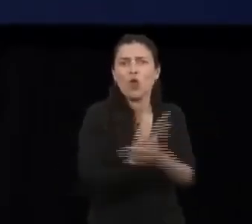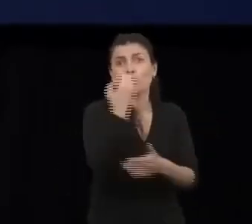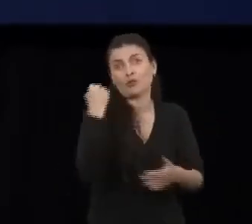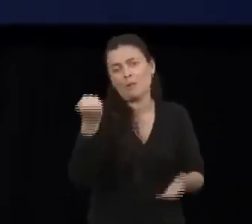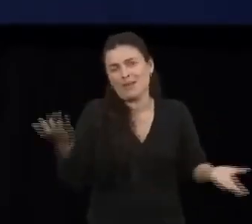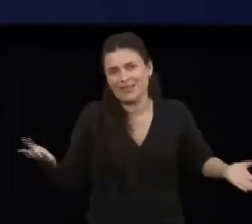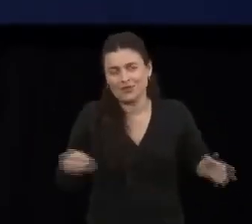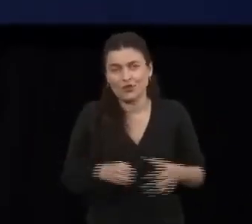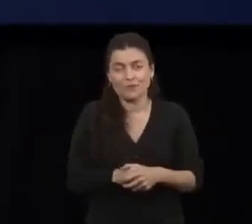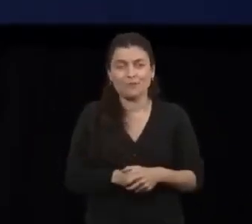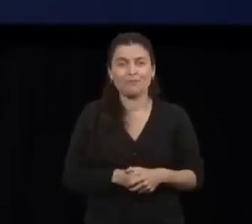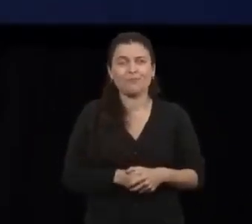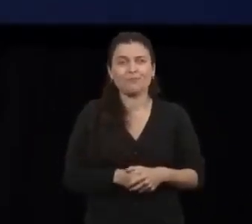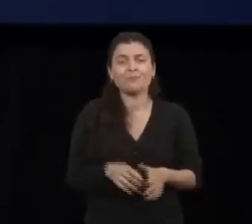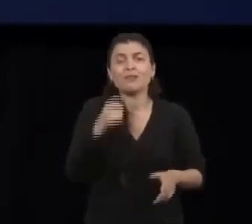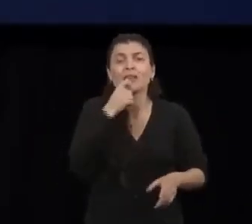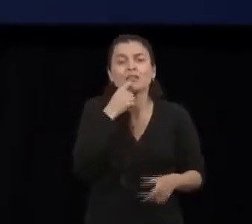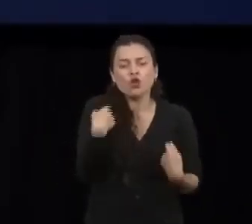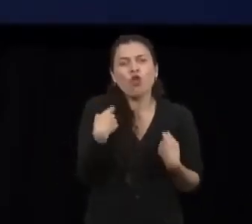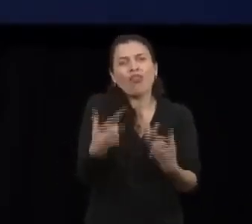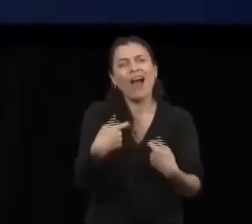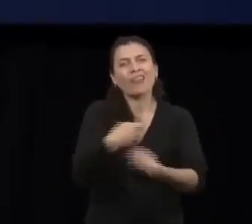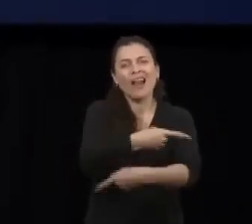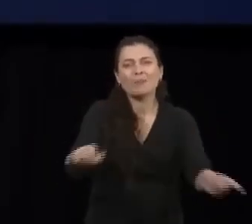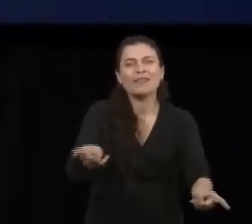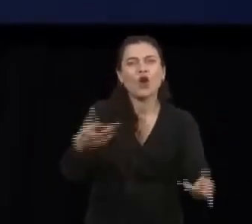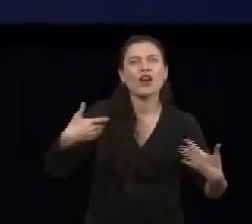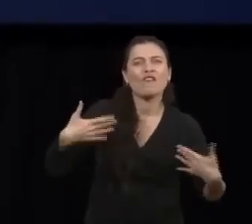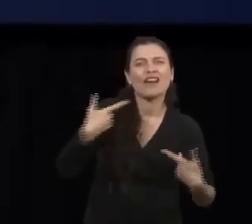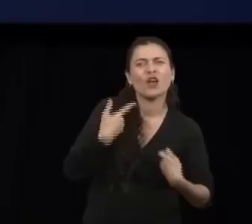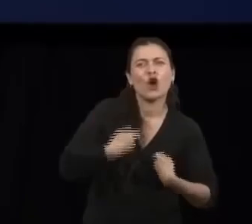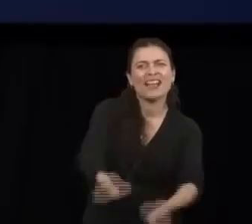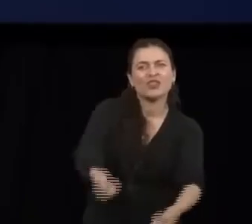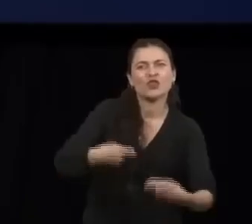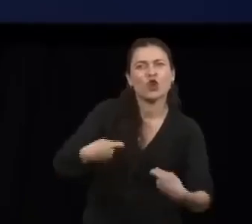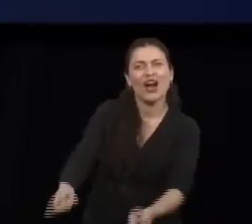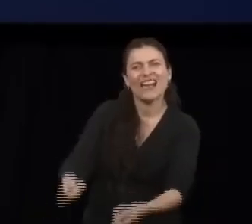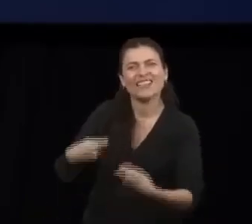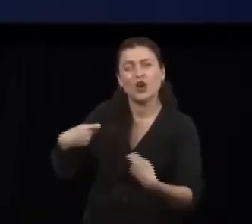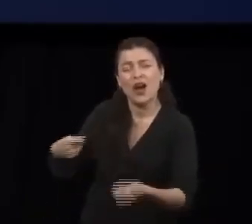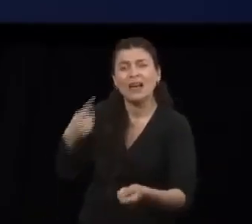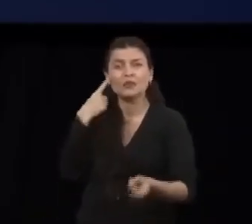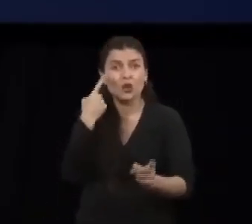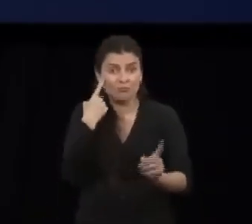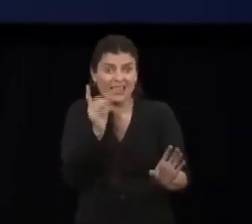I mean, so that he spends more, the consequence is that the price of B does not fall,